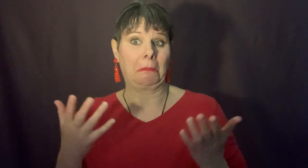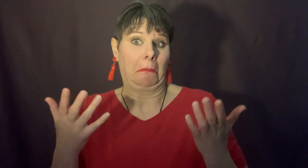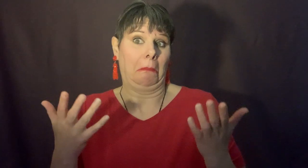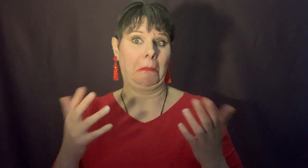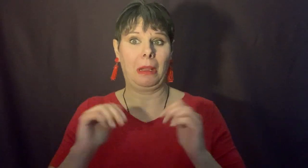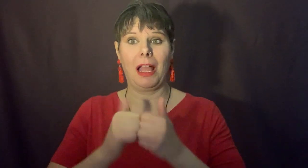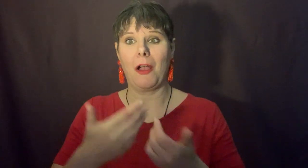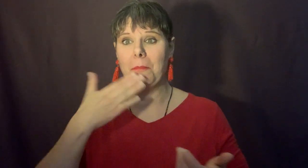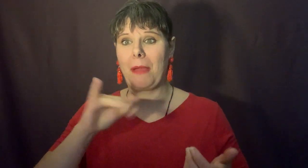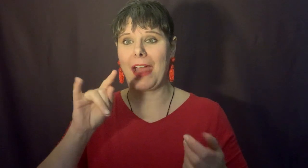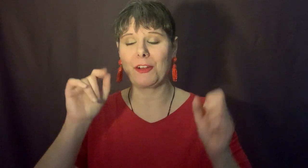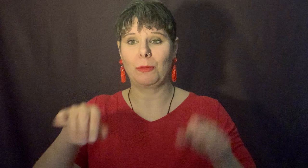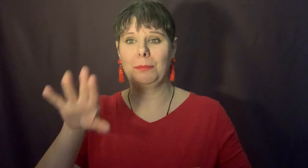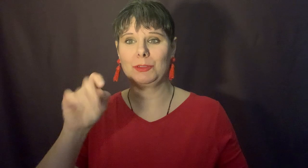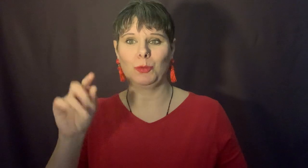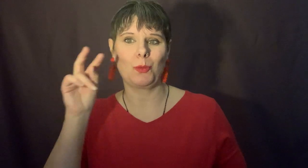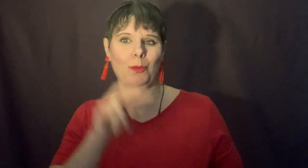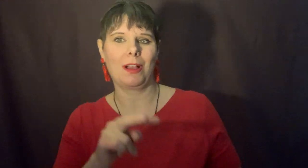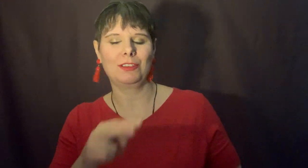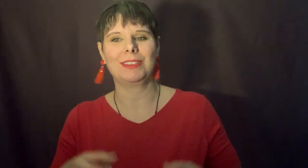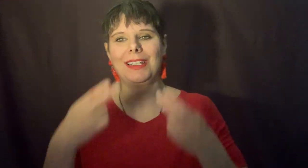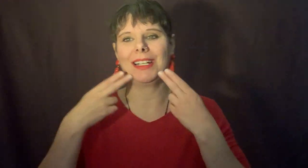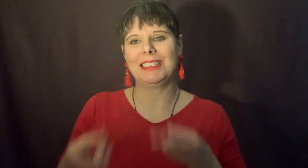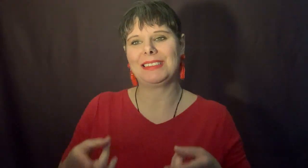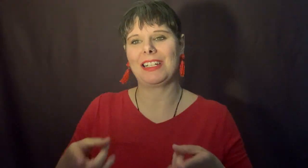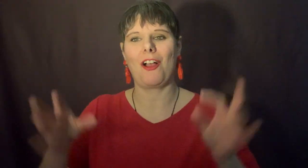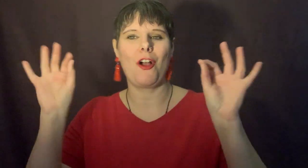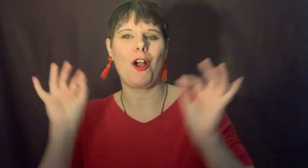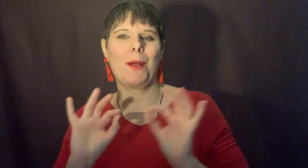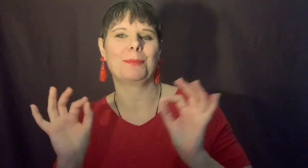how bad could it be to watch an innocent, harmless,